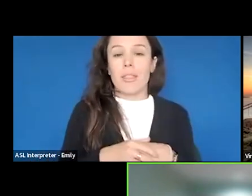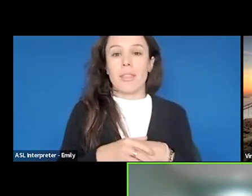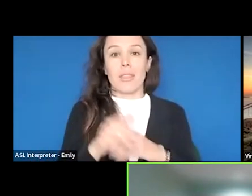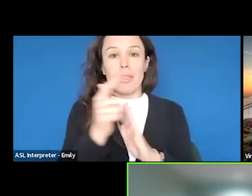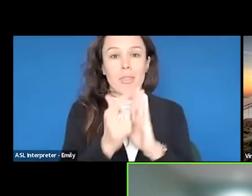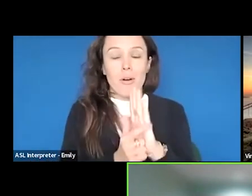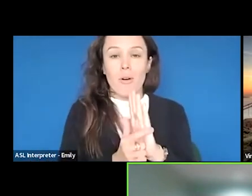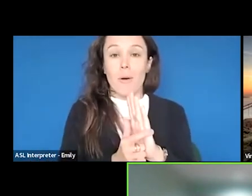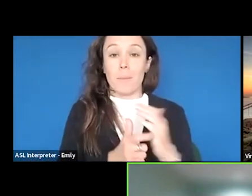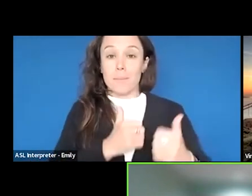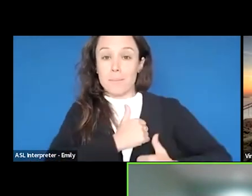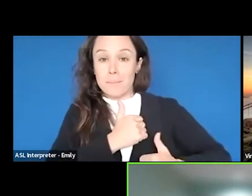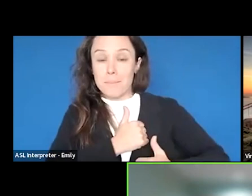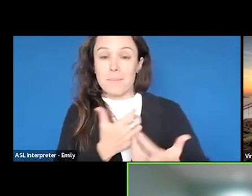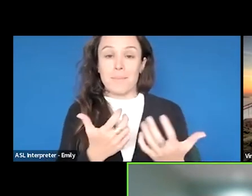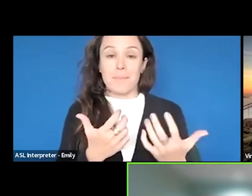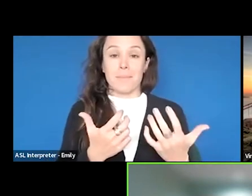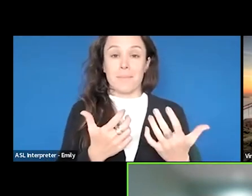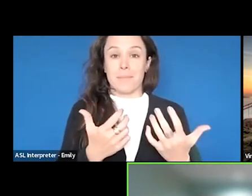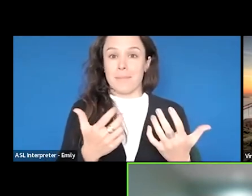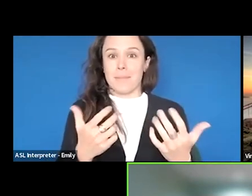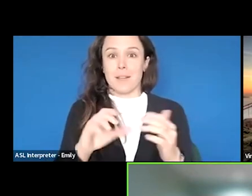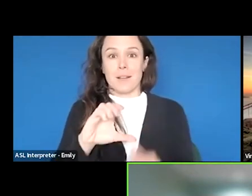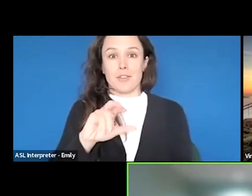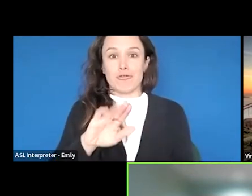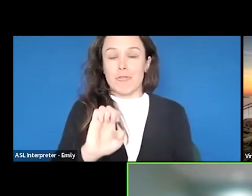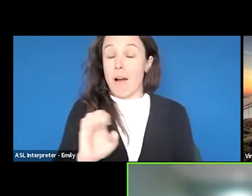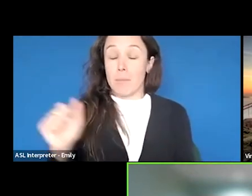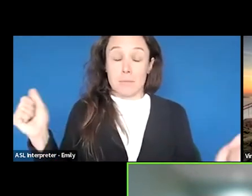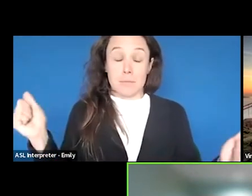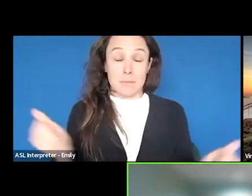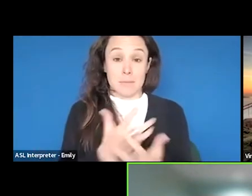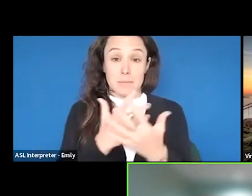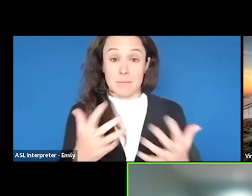the military, prime - you know there's going to be new ways of doing all these things.